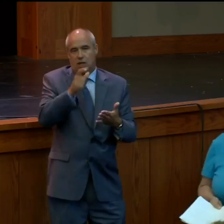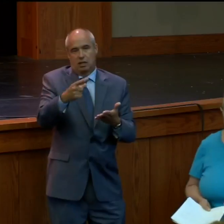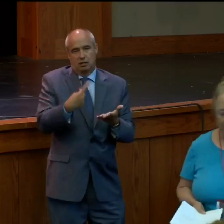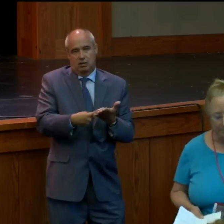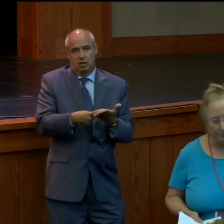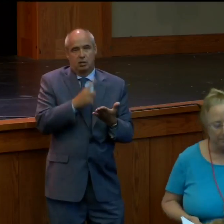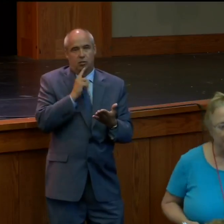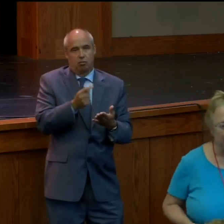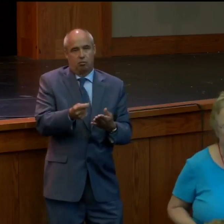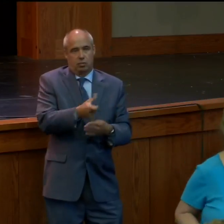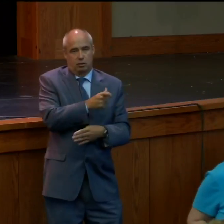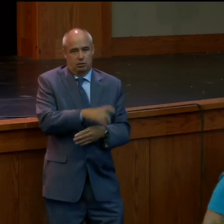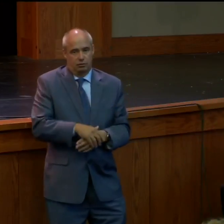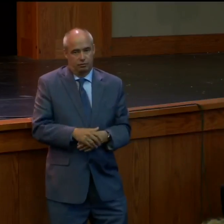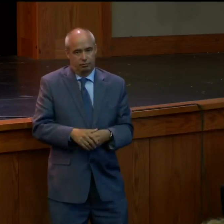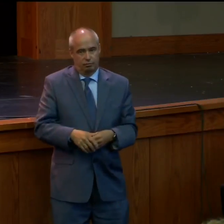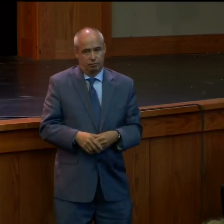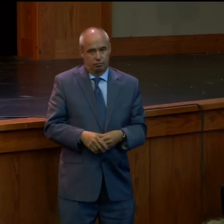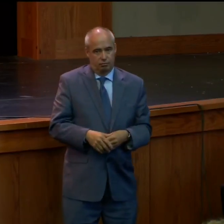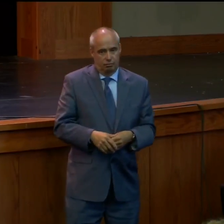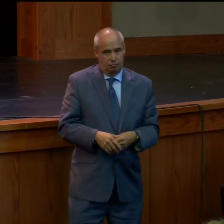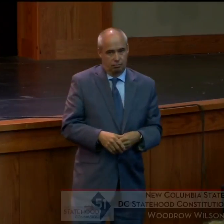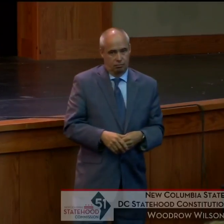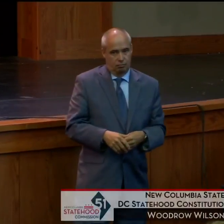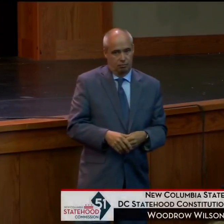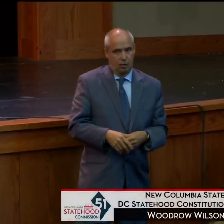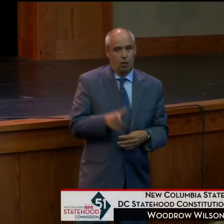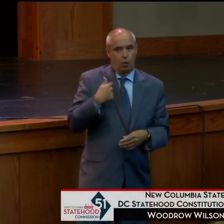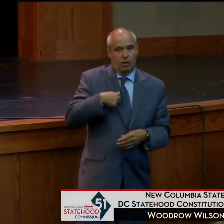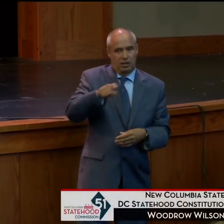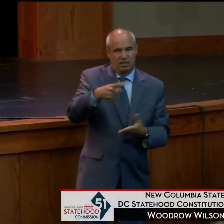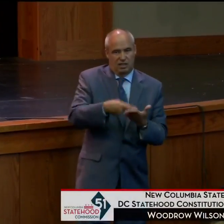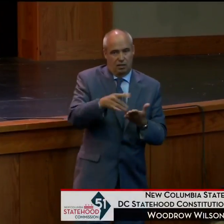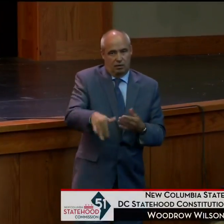THANK YOU VERY MUCH.